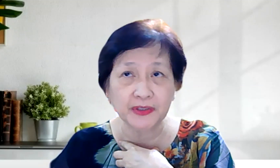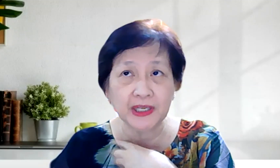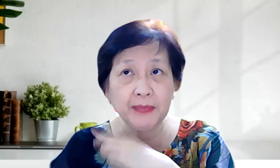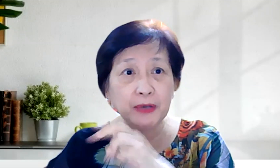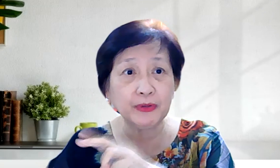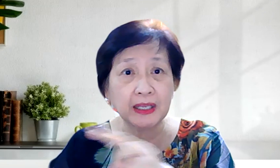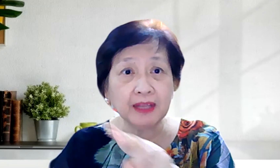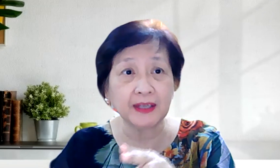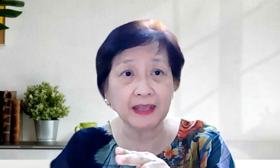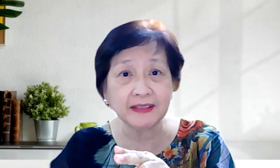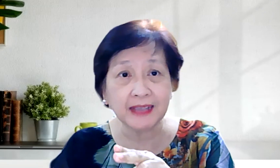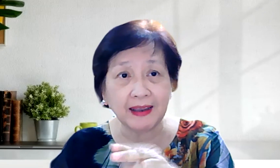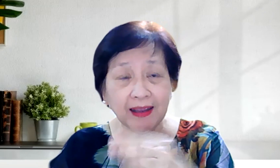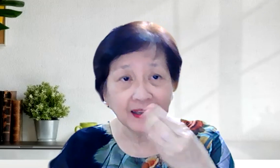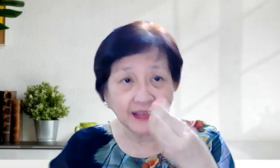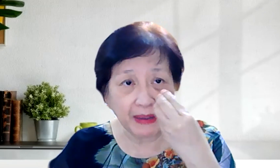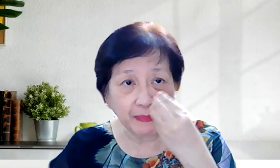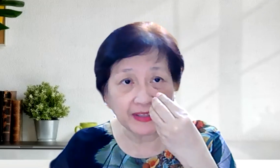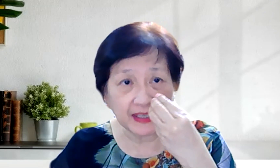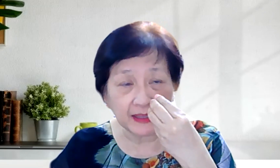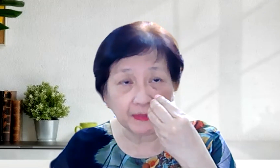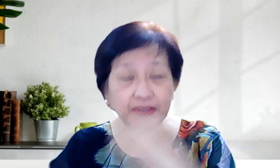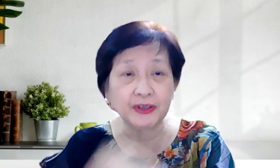So actually there is also intranasal, that is also okay.